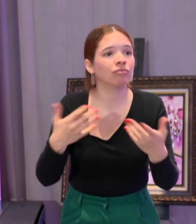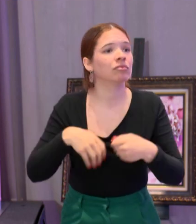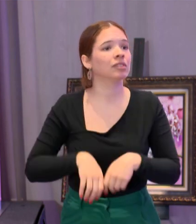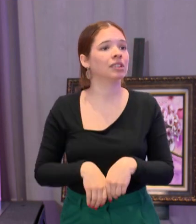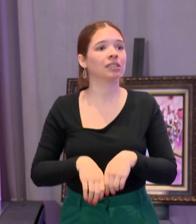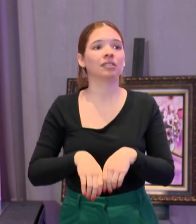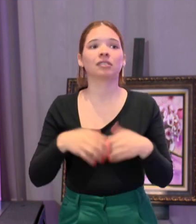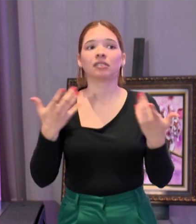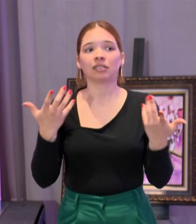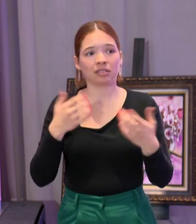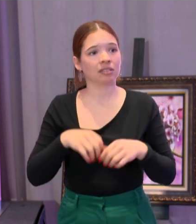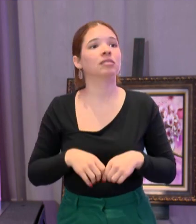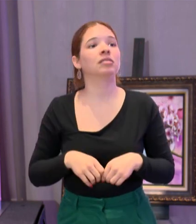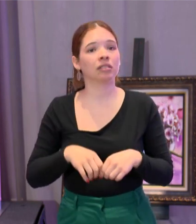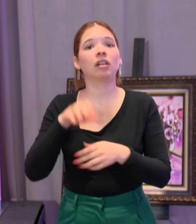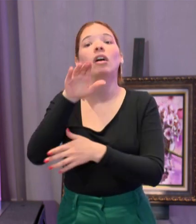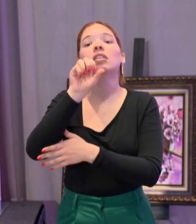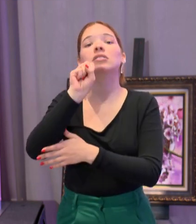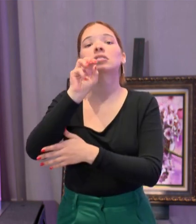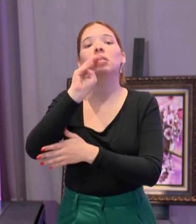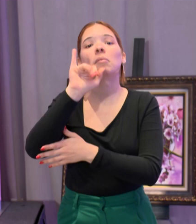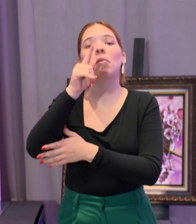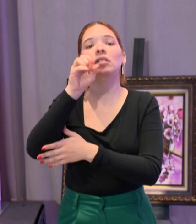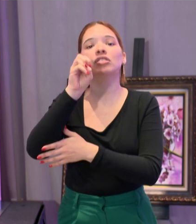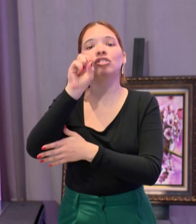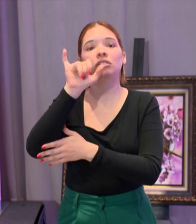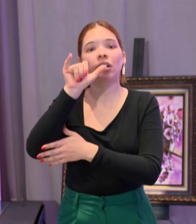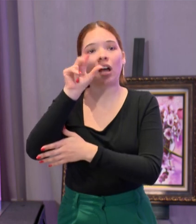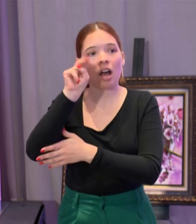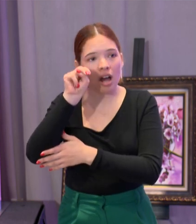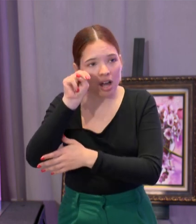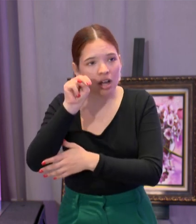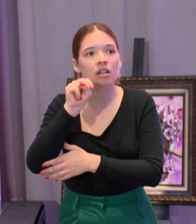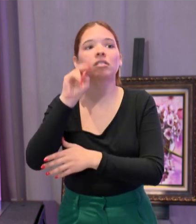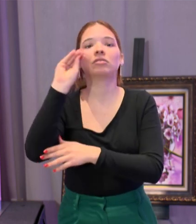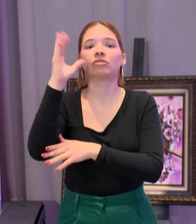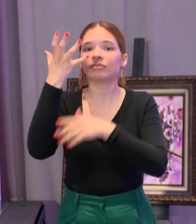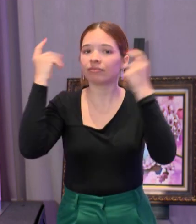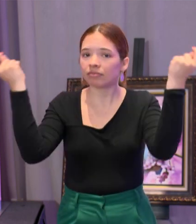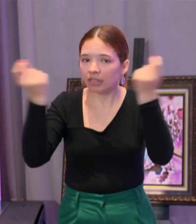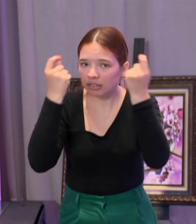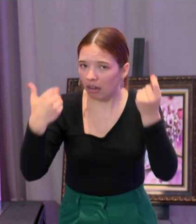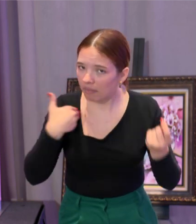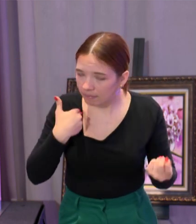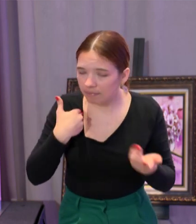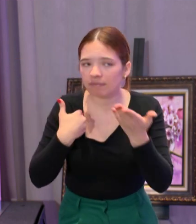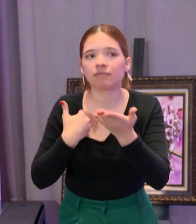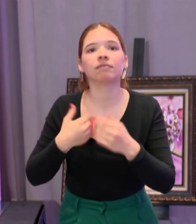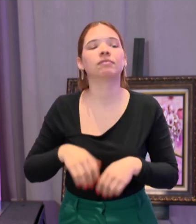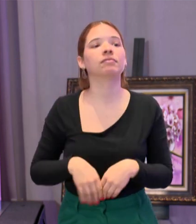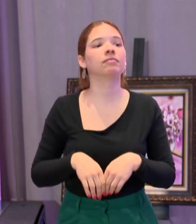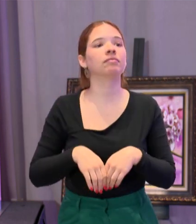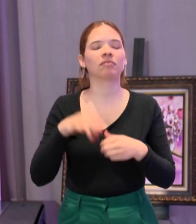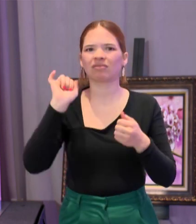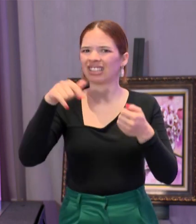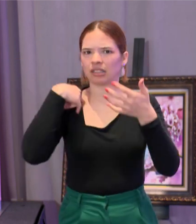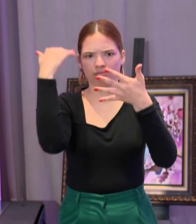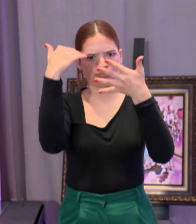CHERRY BLOSSOM FESTIVAL AND SO MUCH MORE. AND YOU HEARD ME ALREADY MENTION THE GIFT.